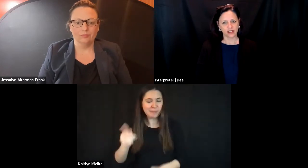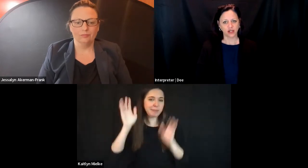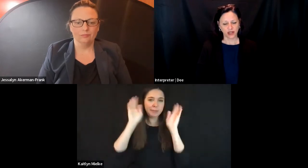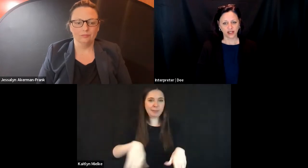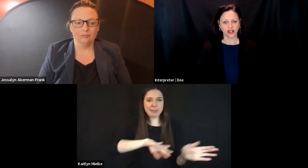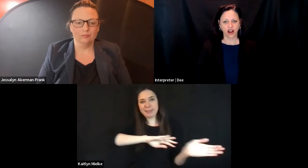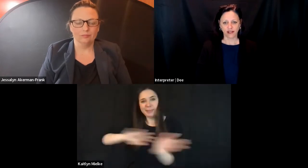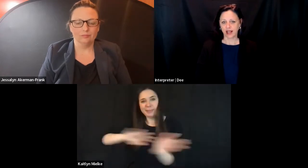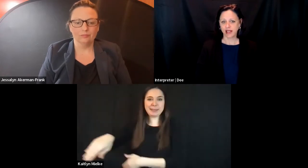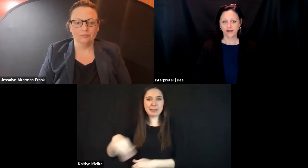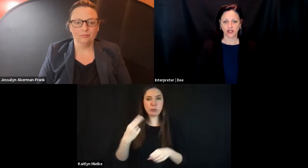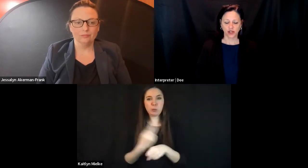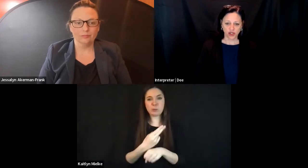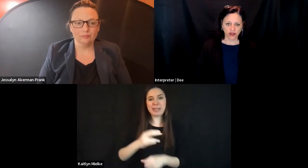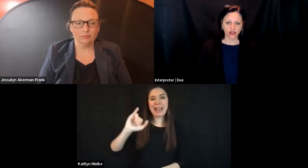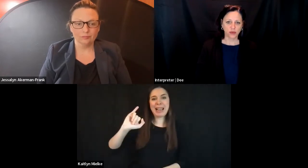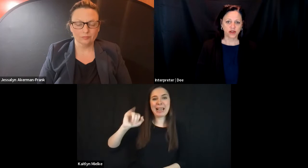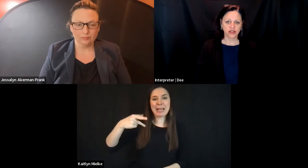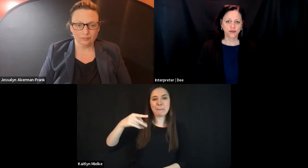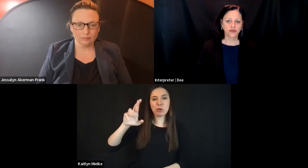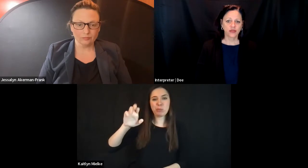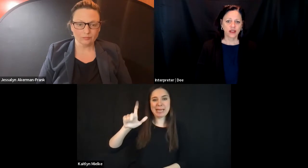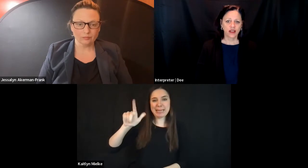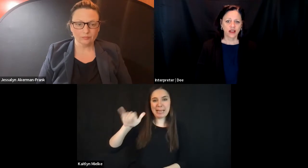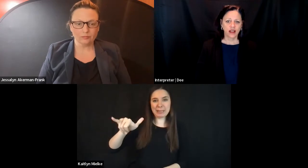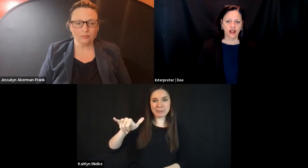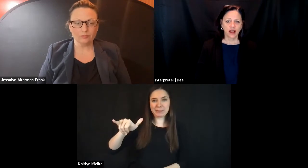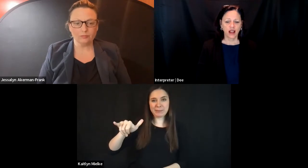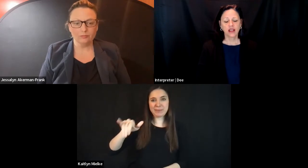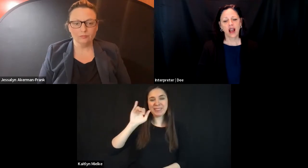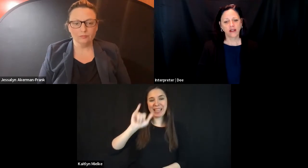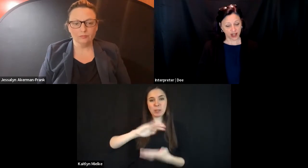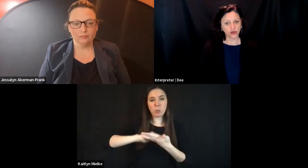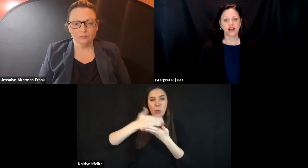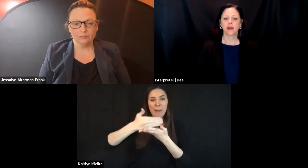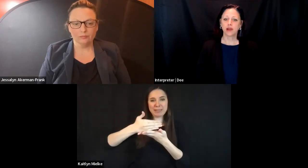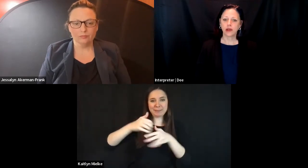Sometimes I can see them great, but sometimes it might be too dark or the background isn't very well.